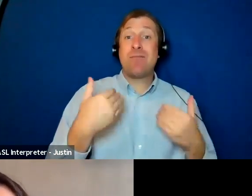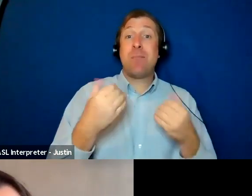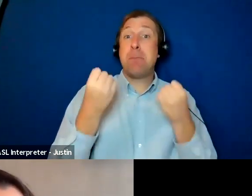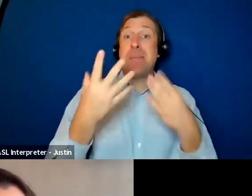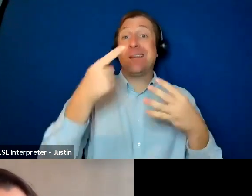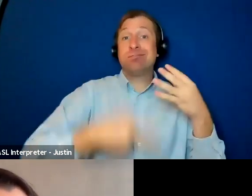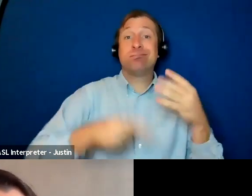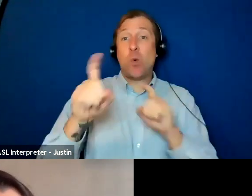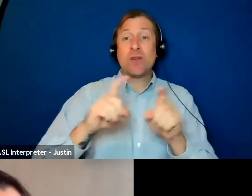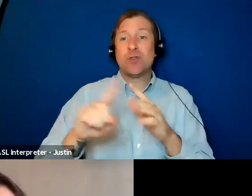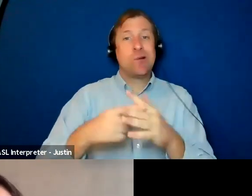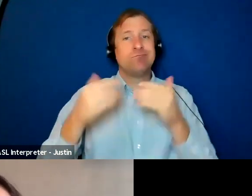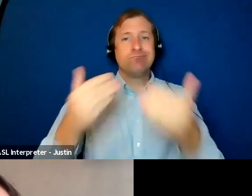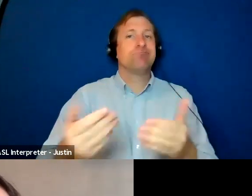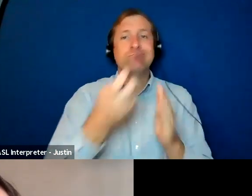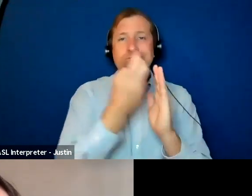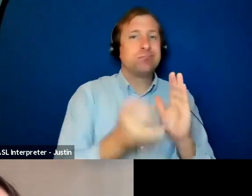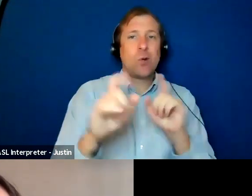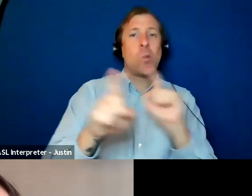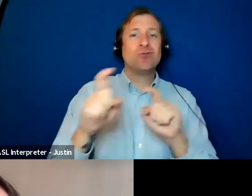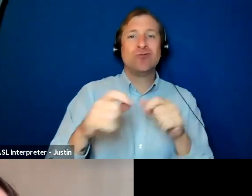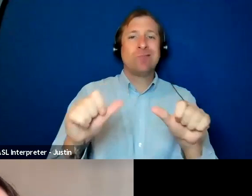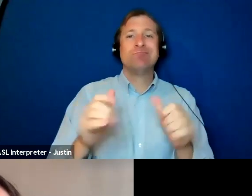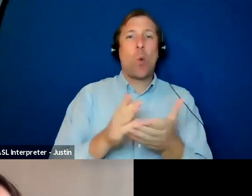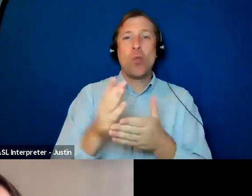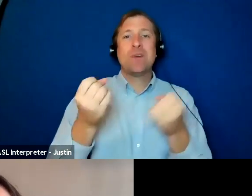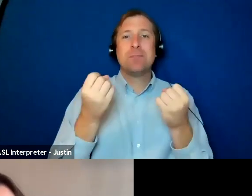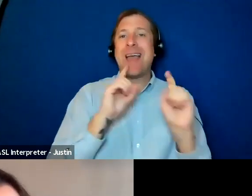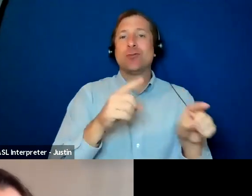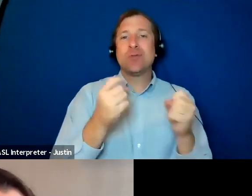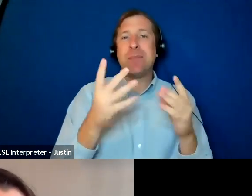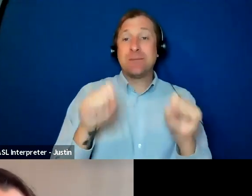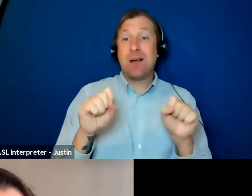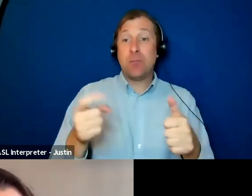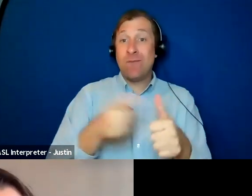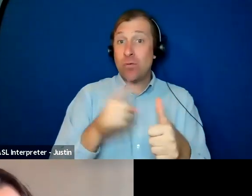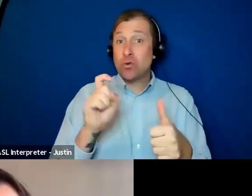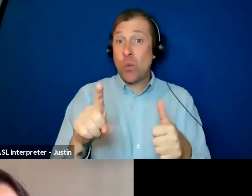so I'm going to just try to get us through as many as we can. The first one says,